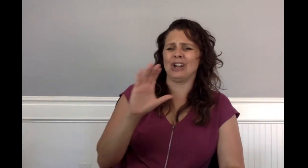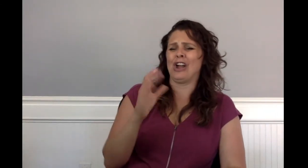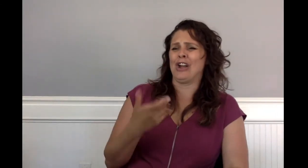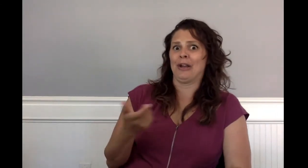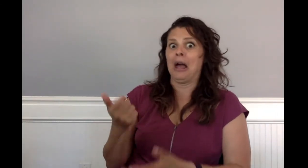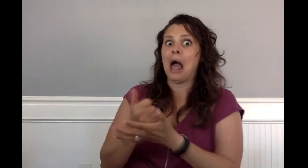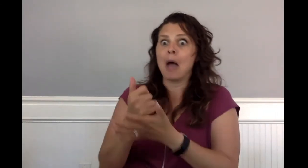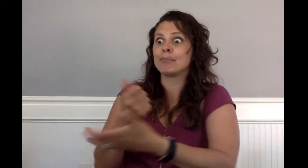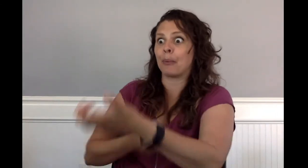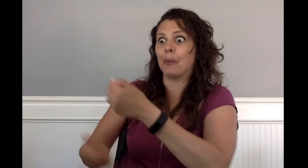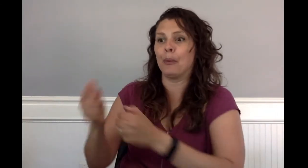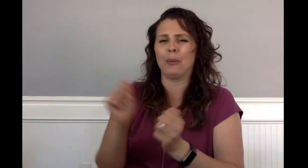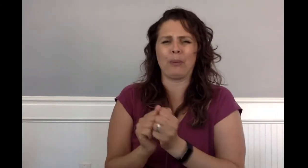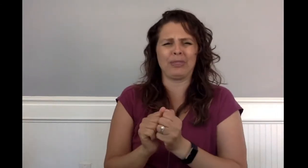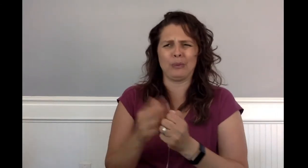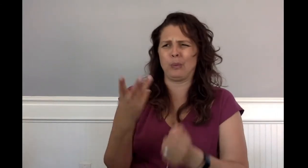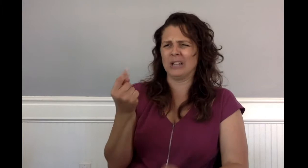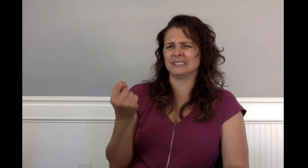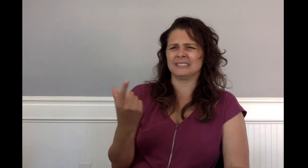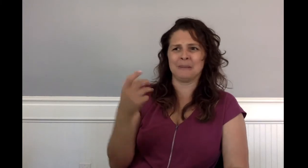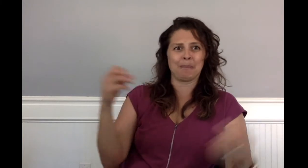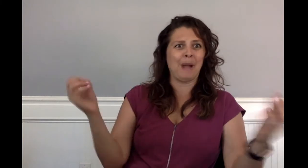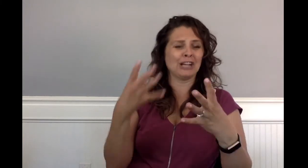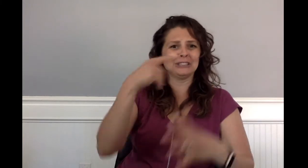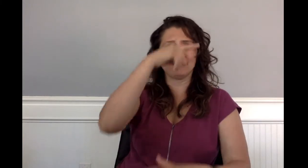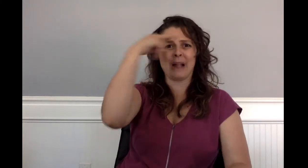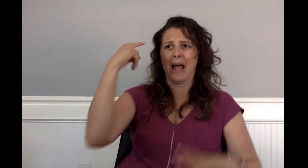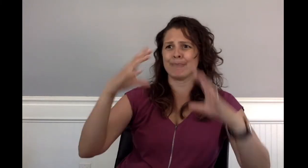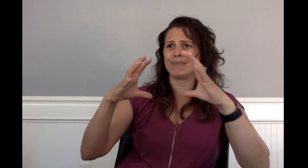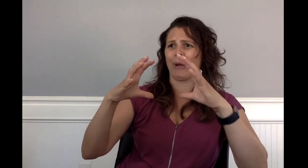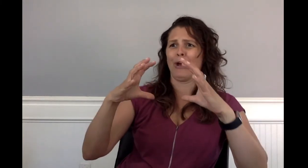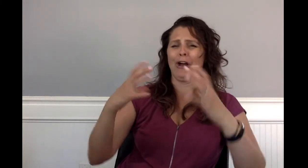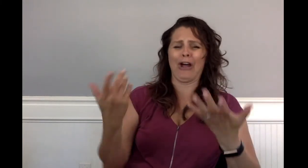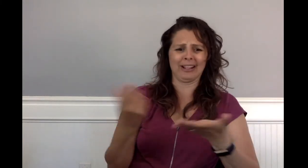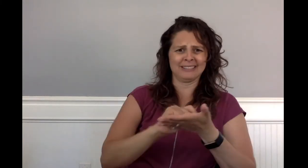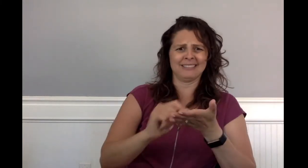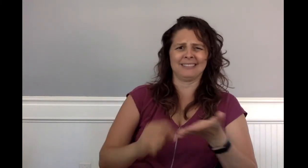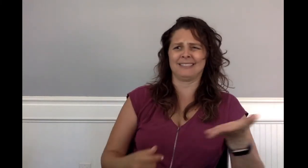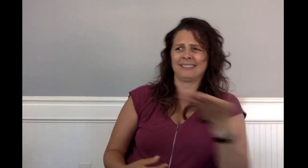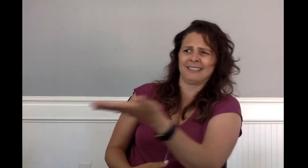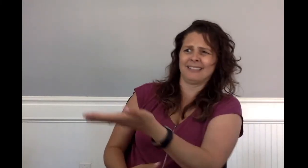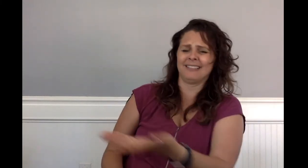“With a Magic Black Ball?” Charlie asked.